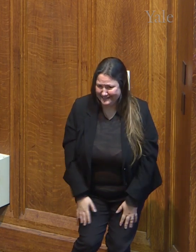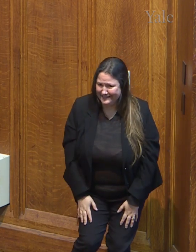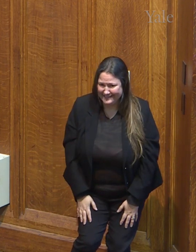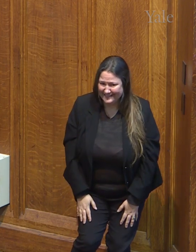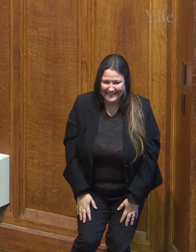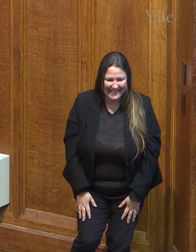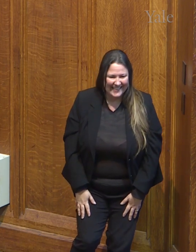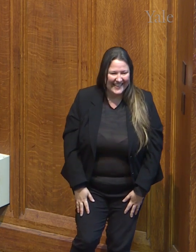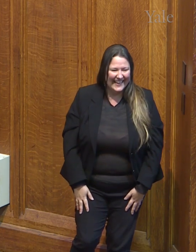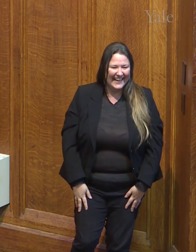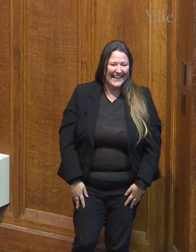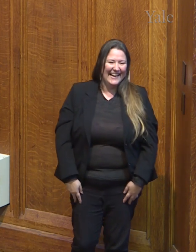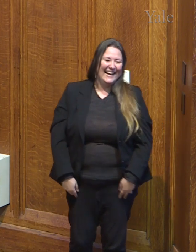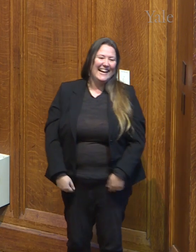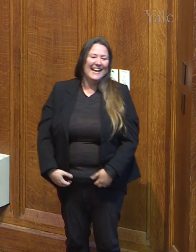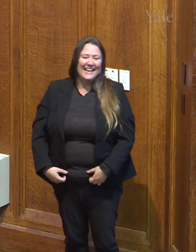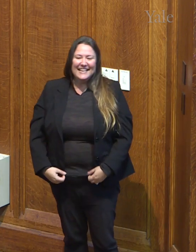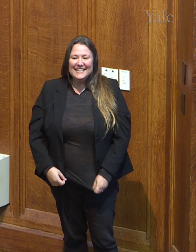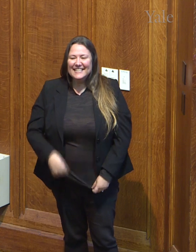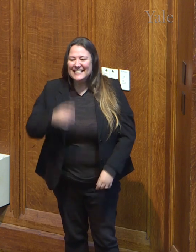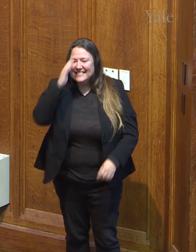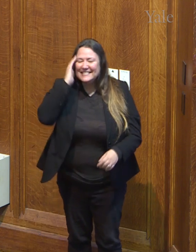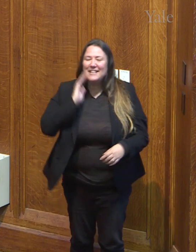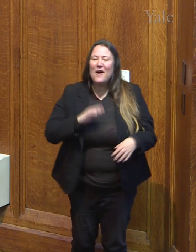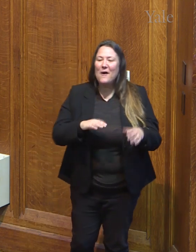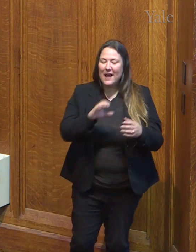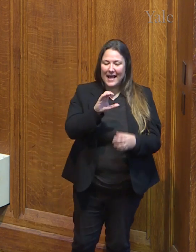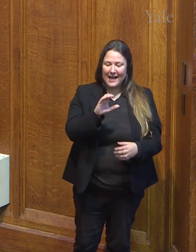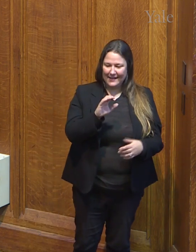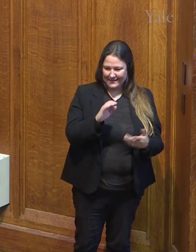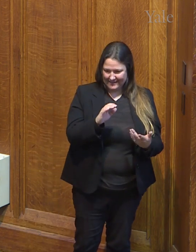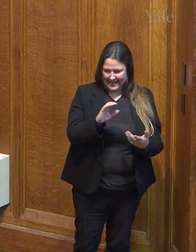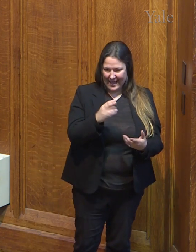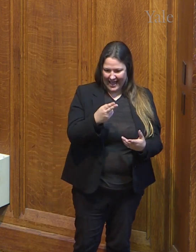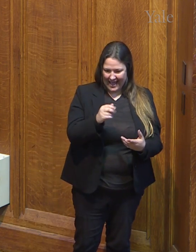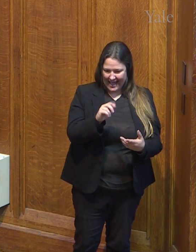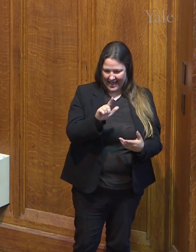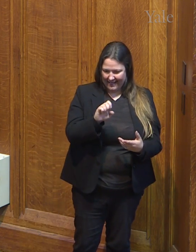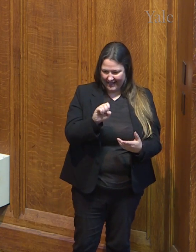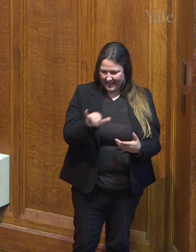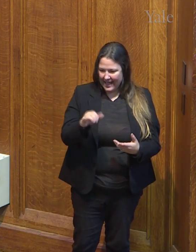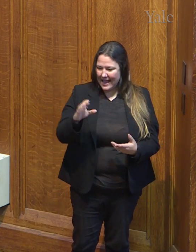So Hayley Campbell in the New Statesman, she liked that. And the New Statesman, these aren't my words,